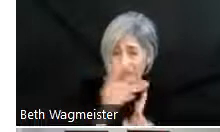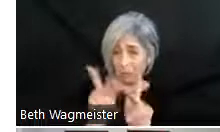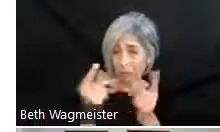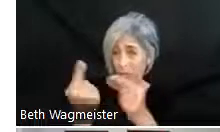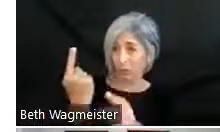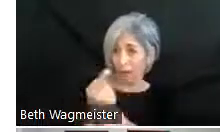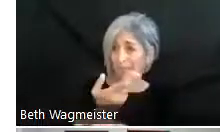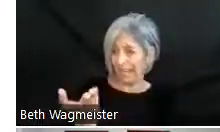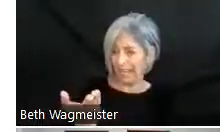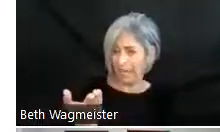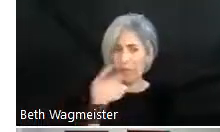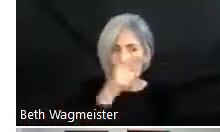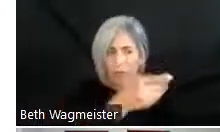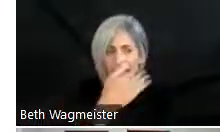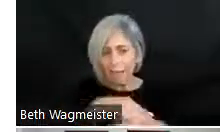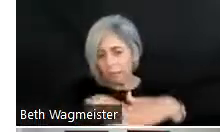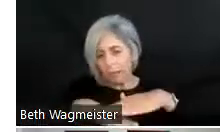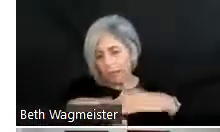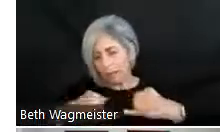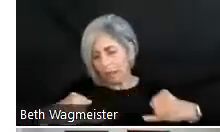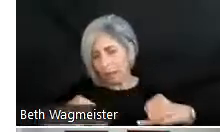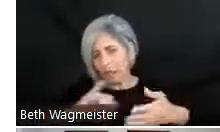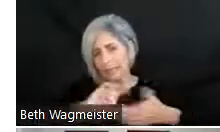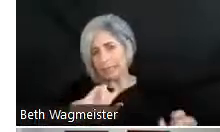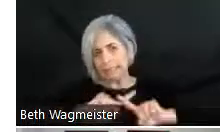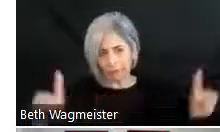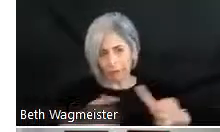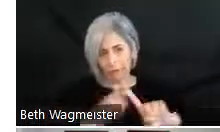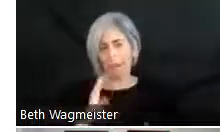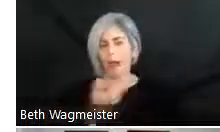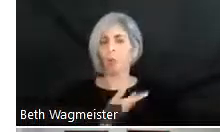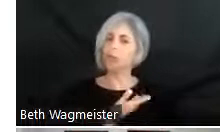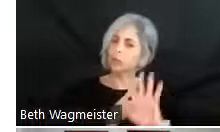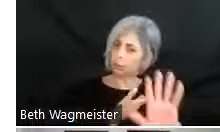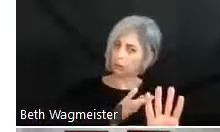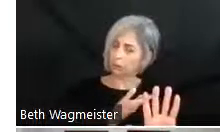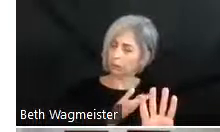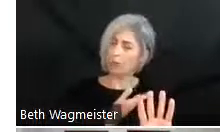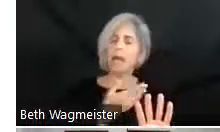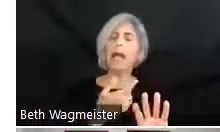may have a base line, which is completely different from ours. I like to tell people